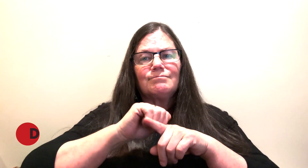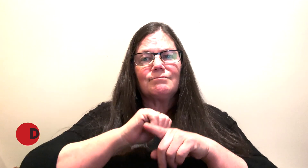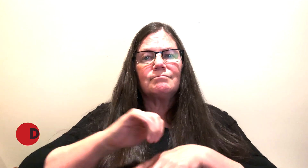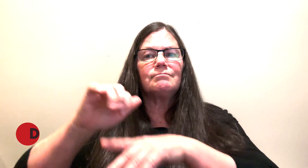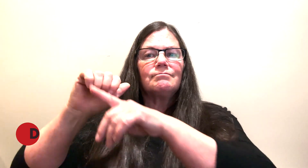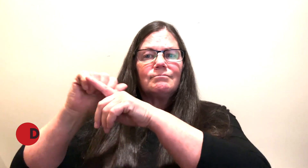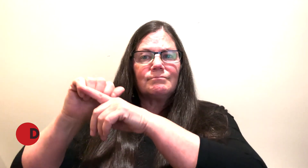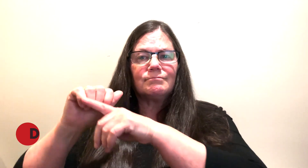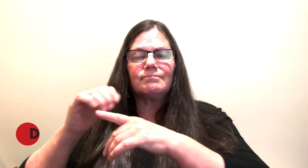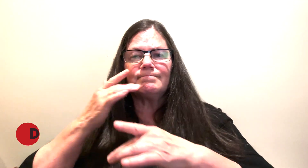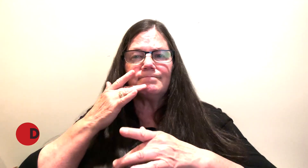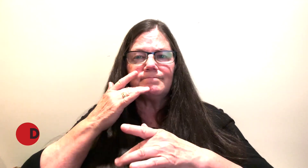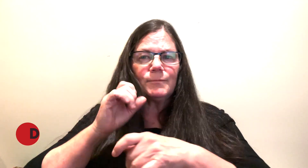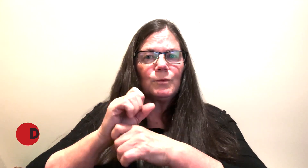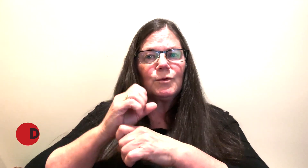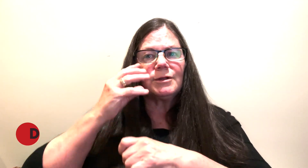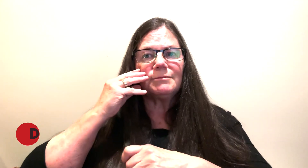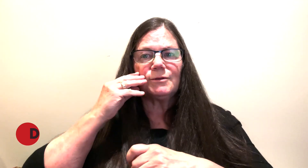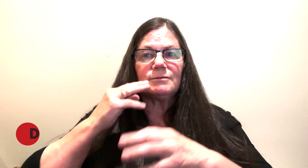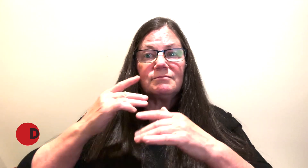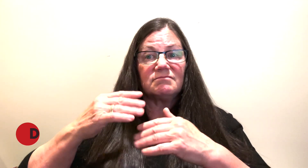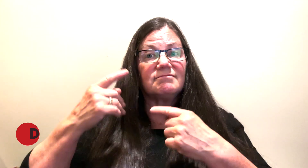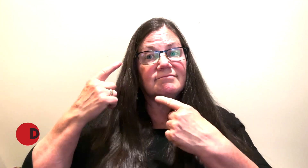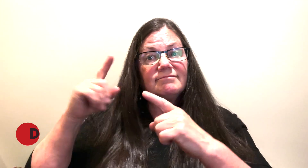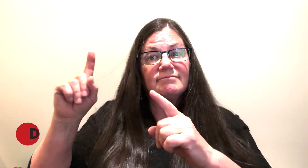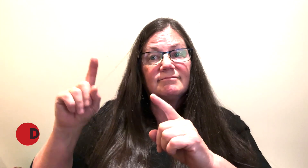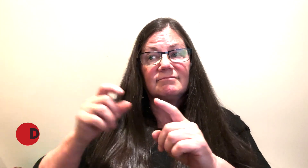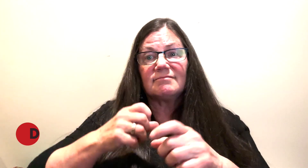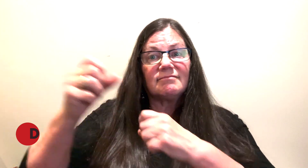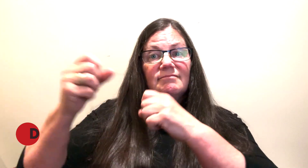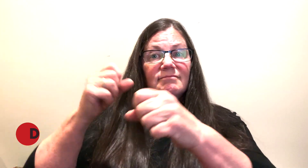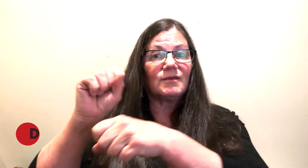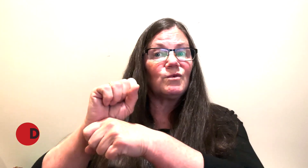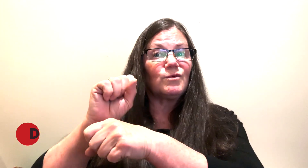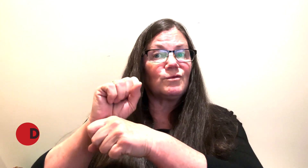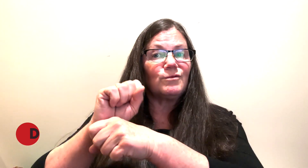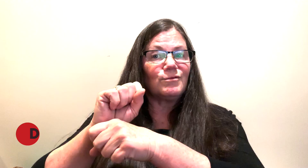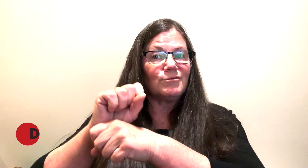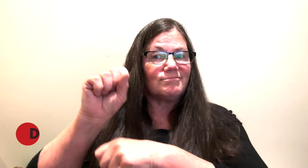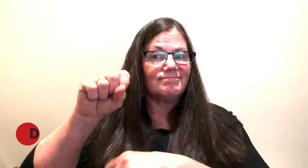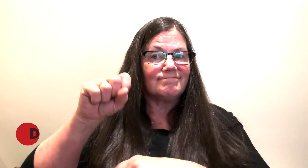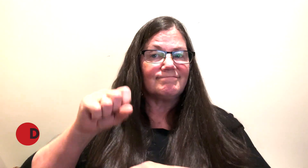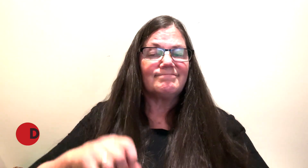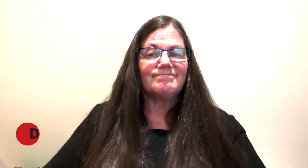It has been successful in placing students in work opportunities.